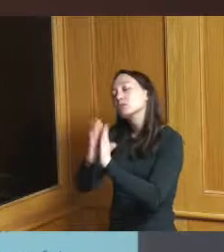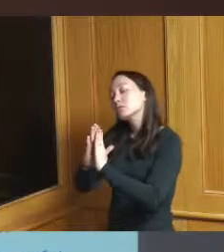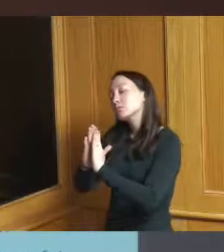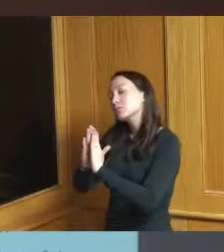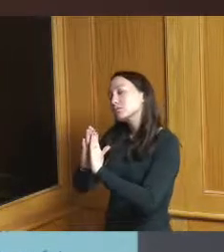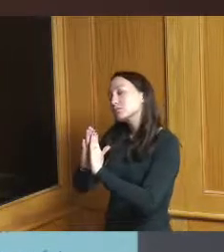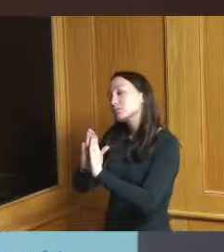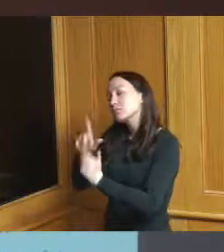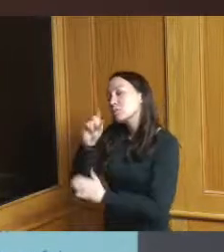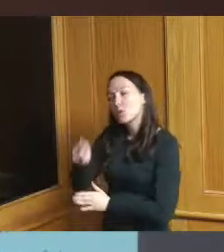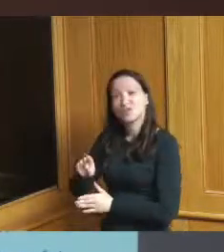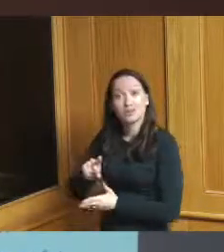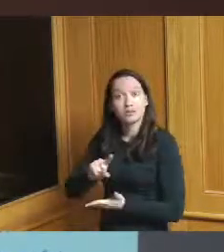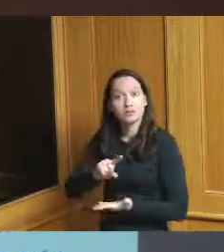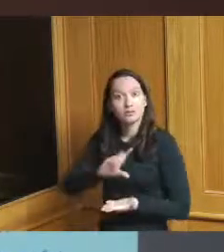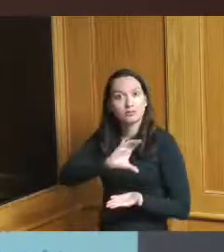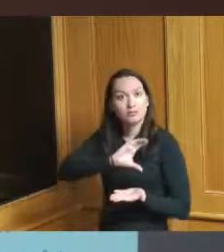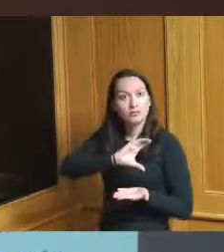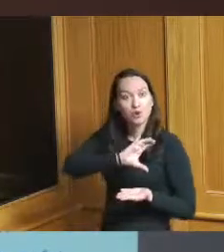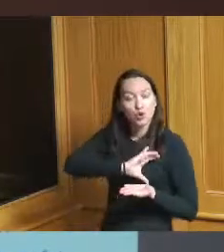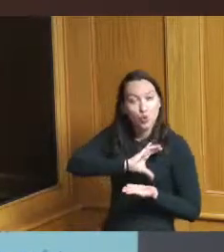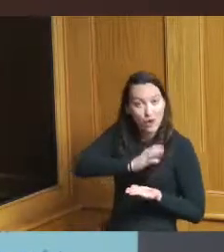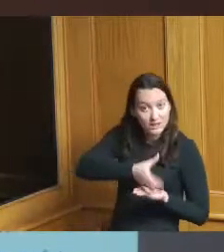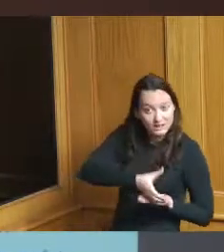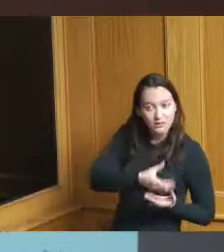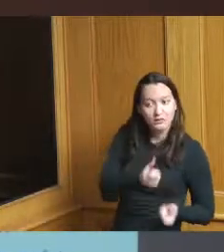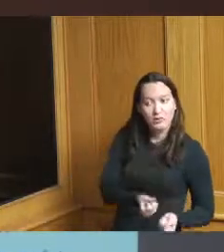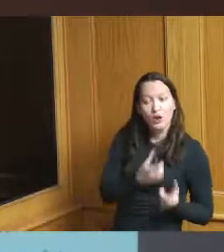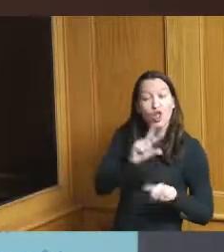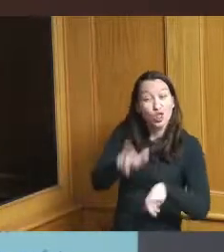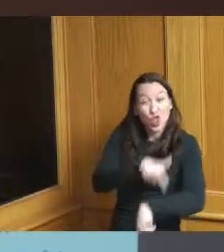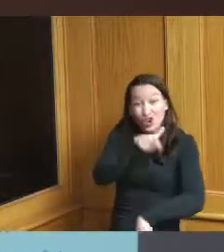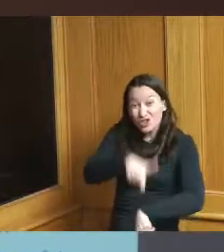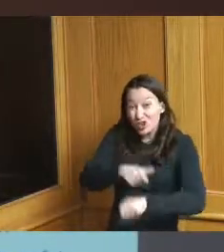question quantitatively and we got the same results really long-term effect which is